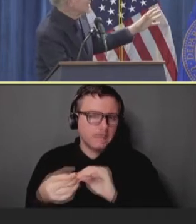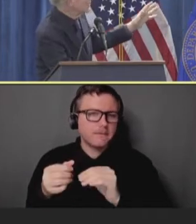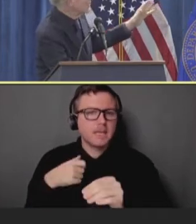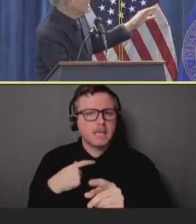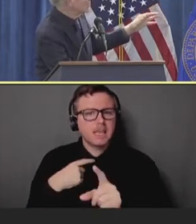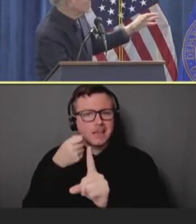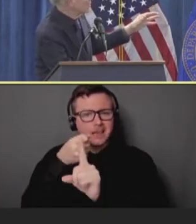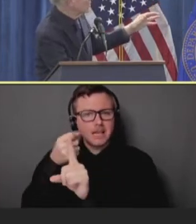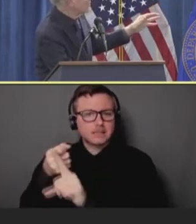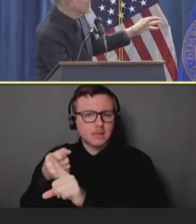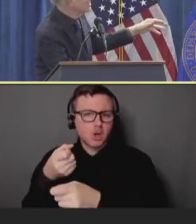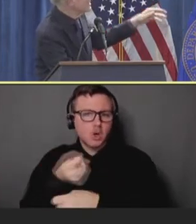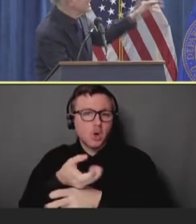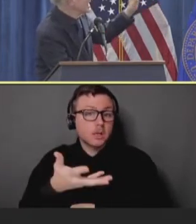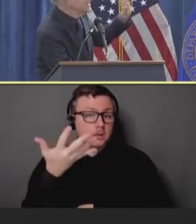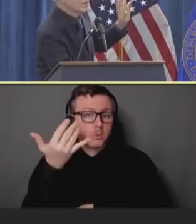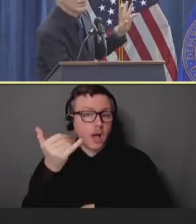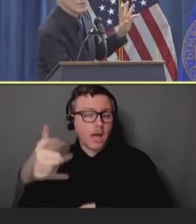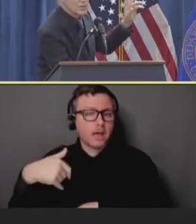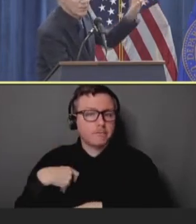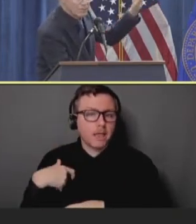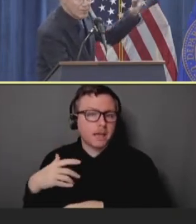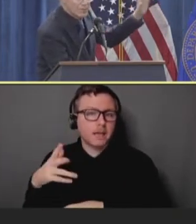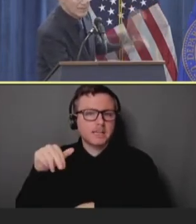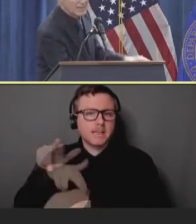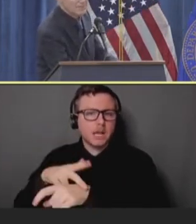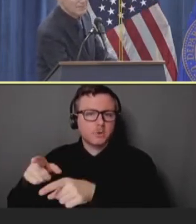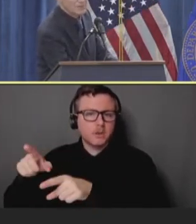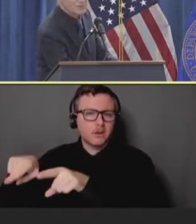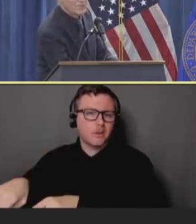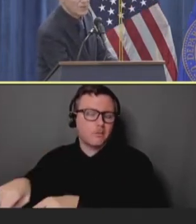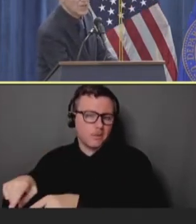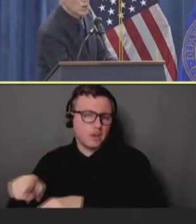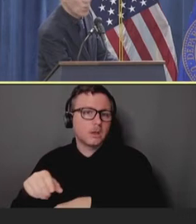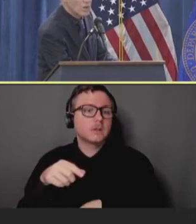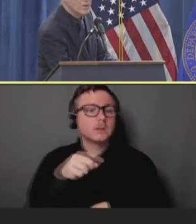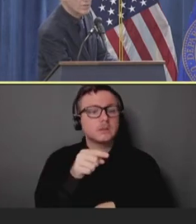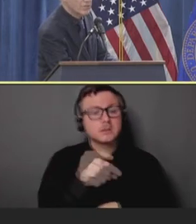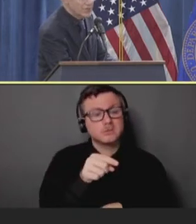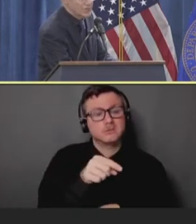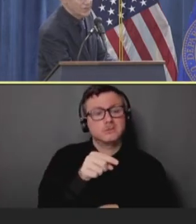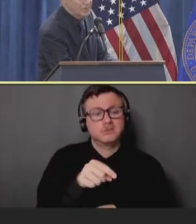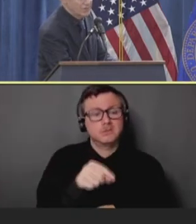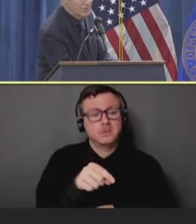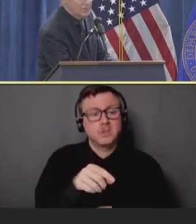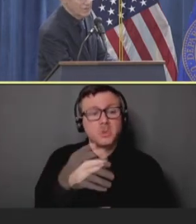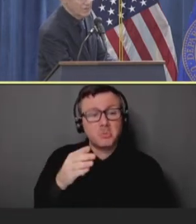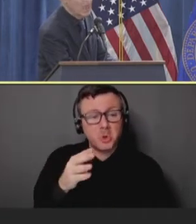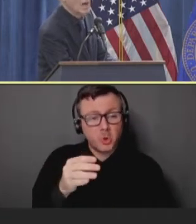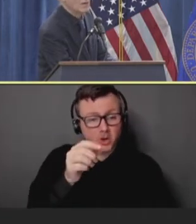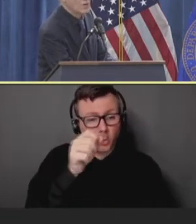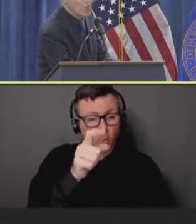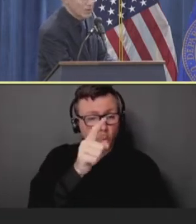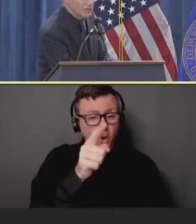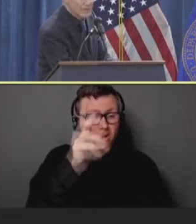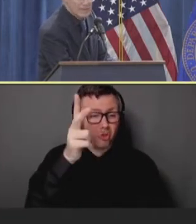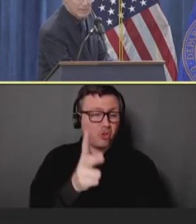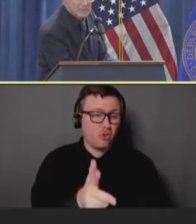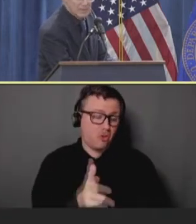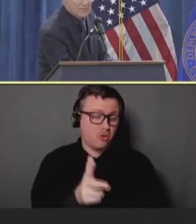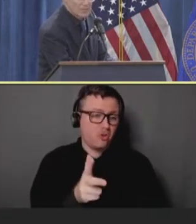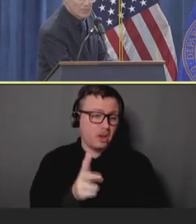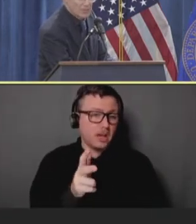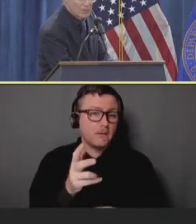wild poliovirus, and the blue segment is fully one-third of all of the cases of polio in